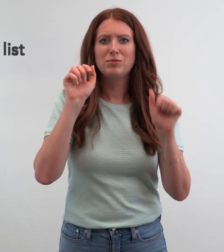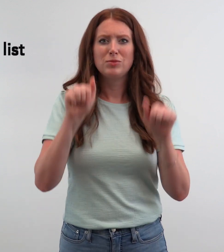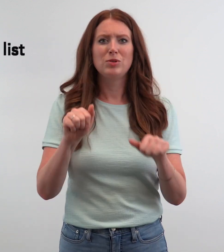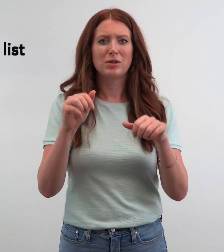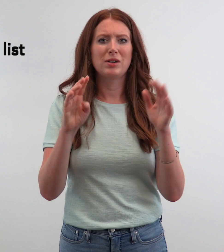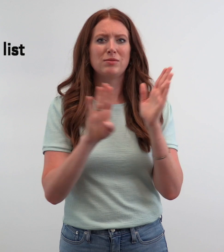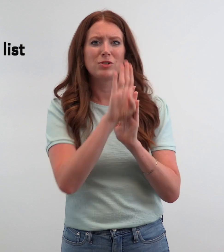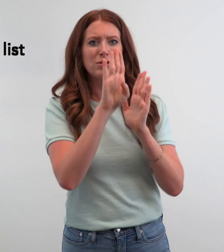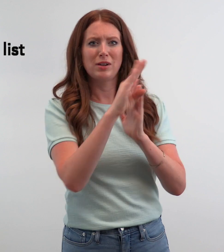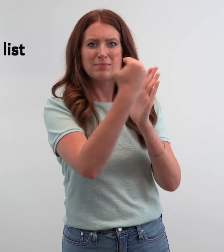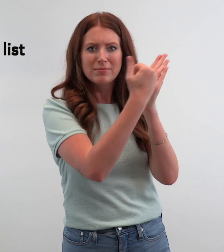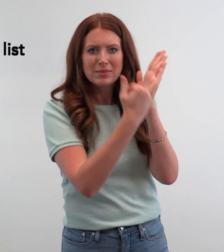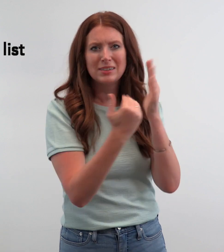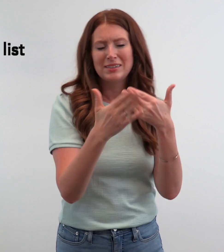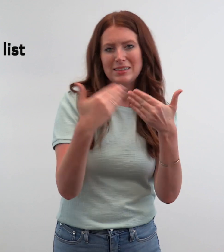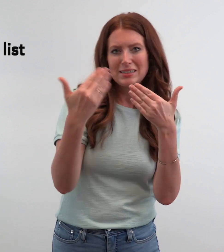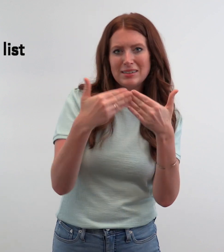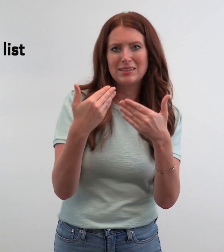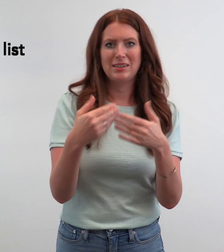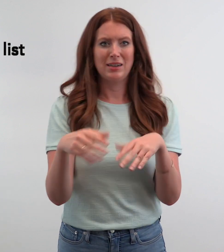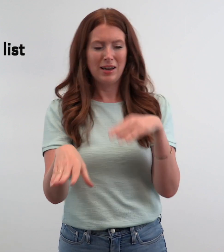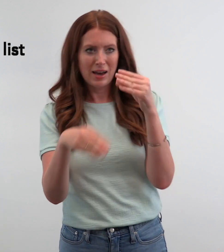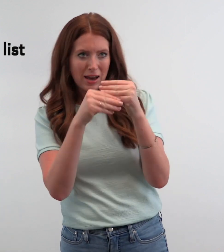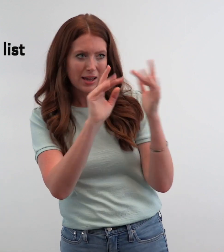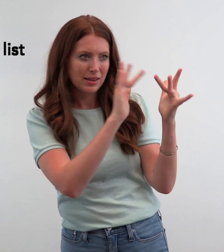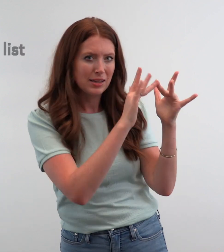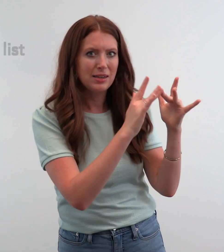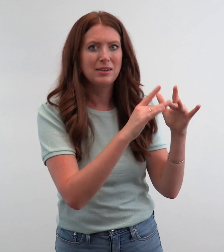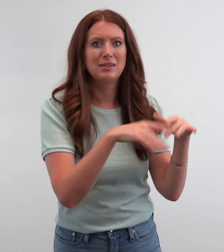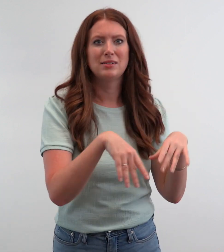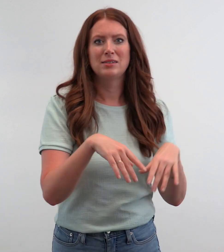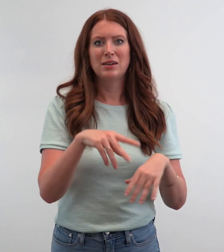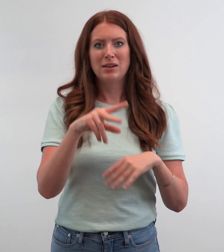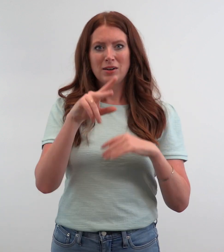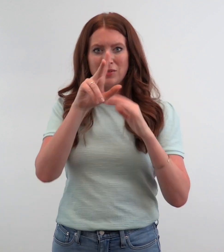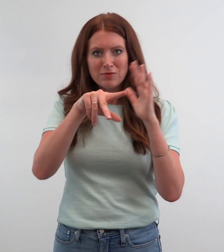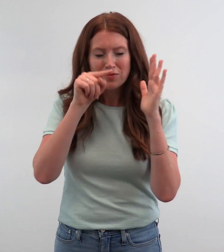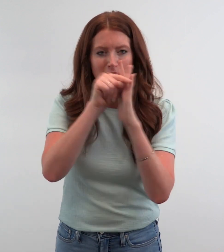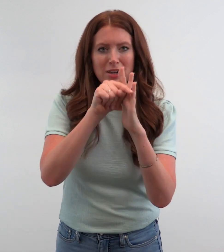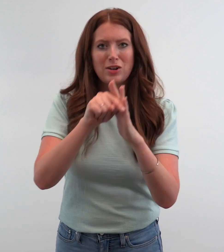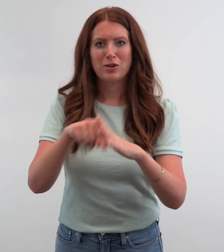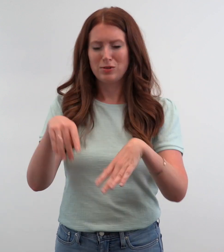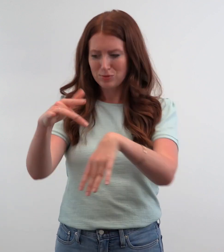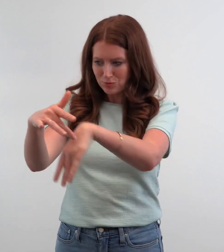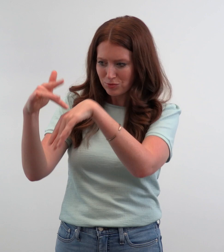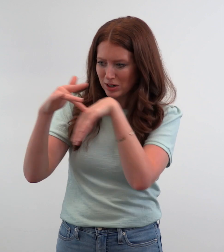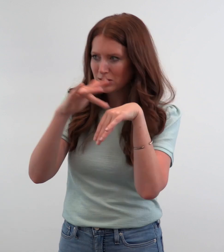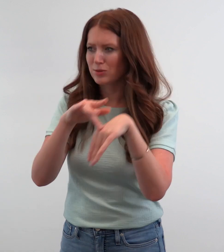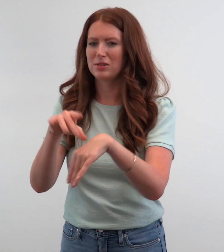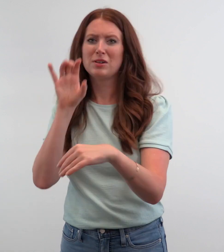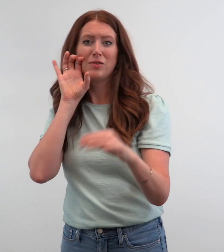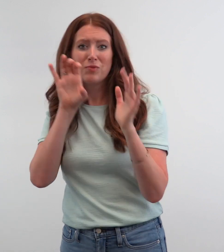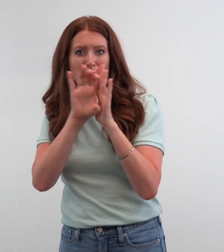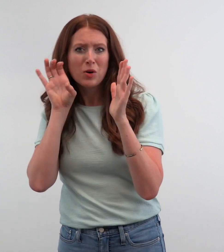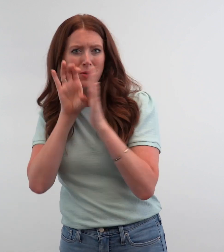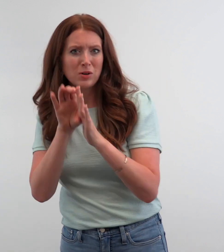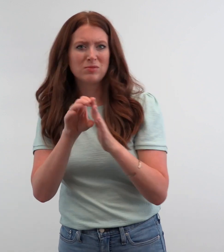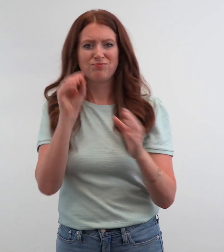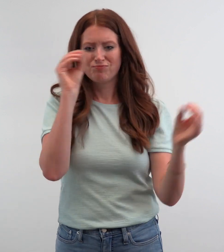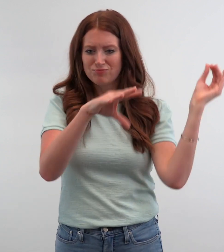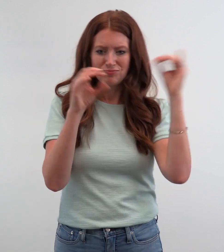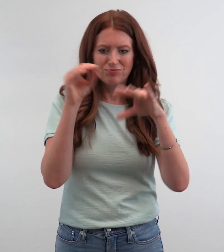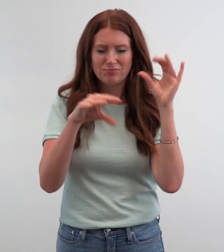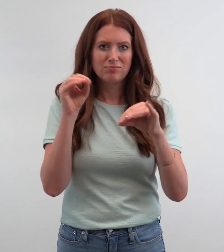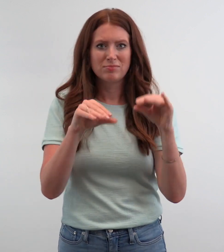you can develop lists easily and add links, videos, resources, photos, all